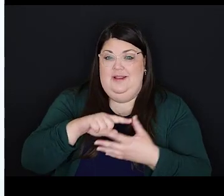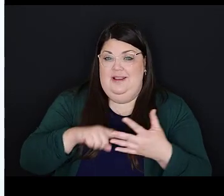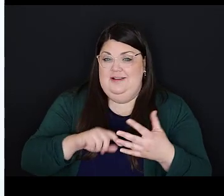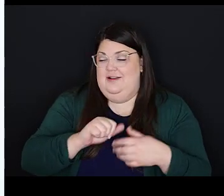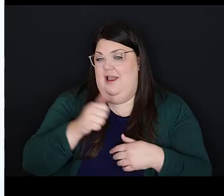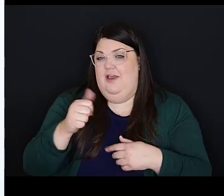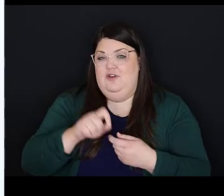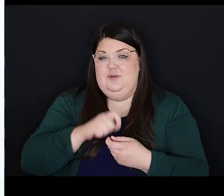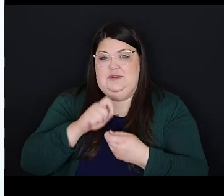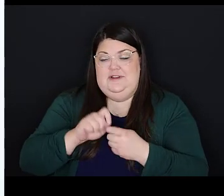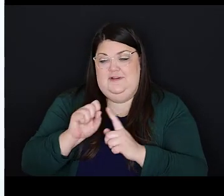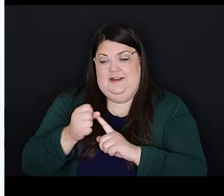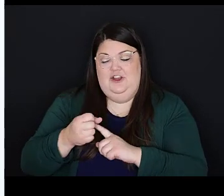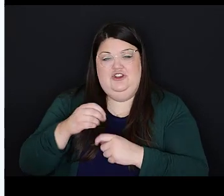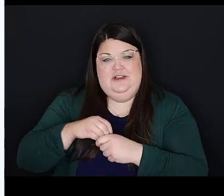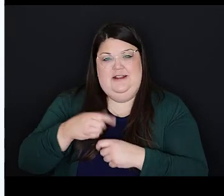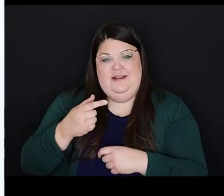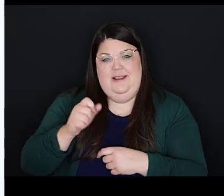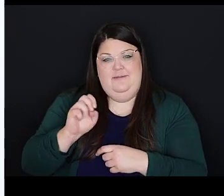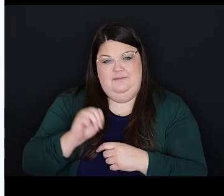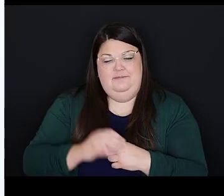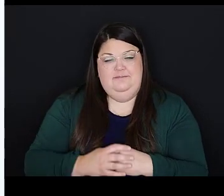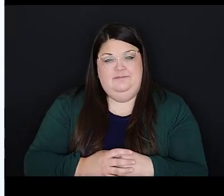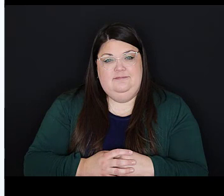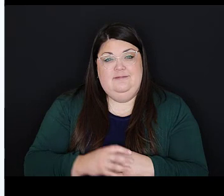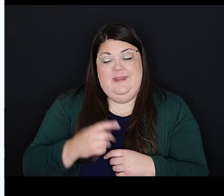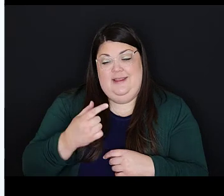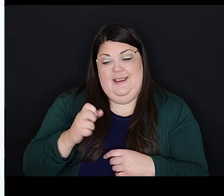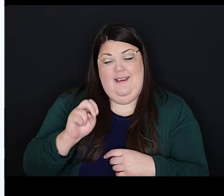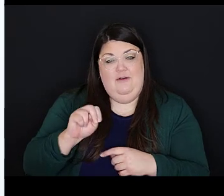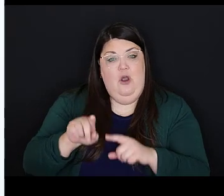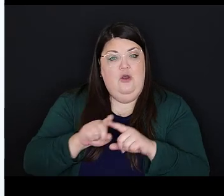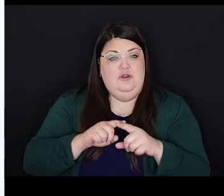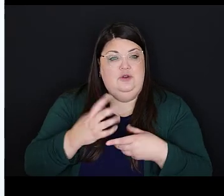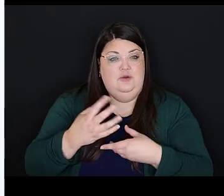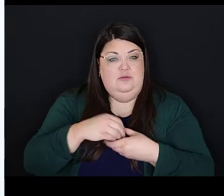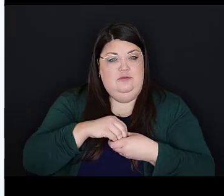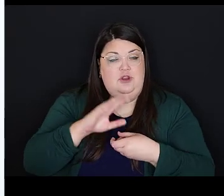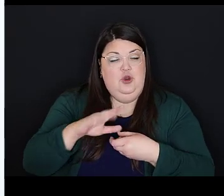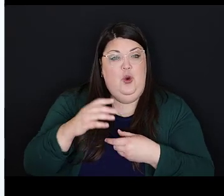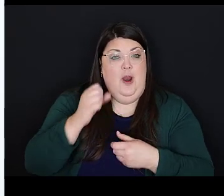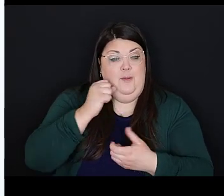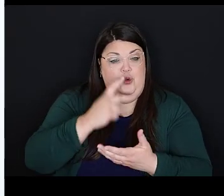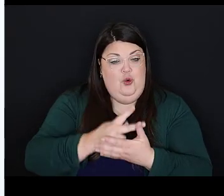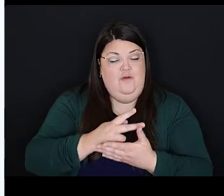specific conditions in the GAN. The GAN also incorporates your approved application as part